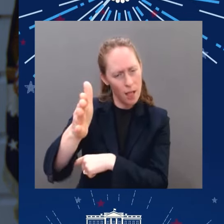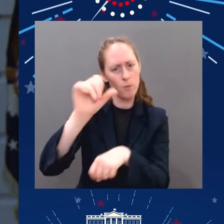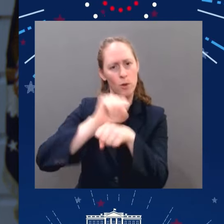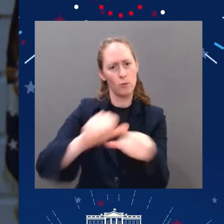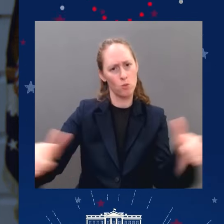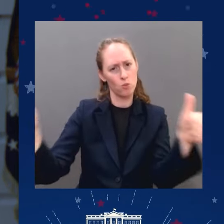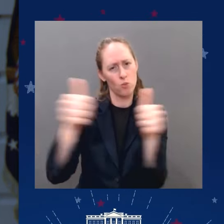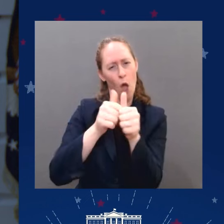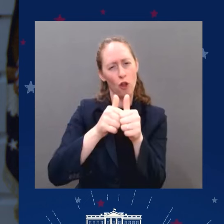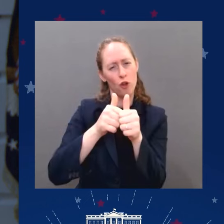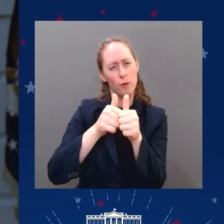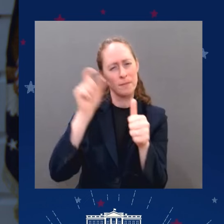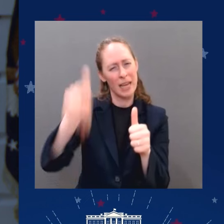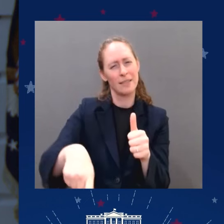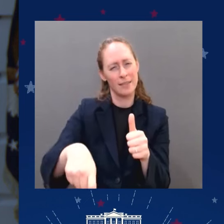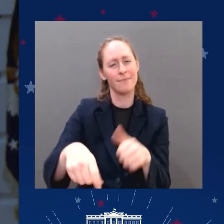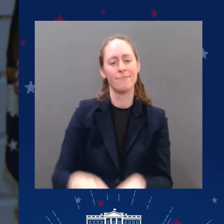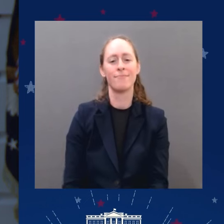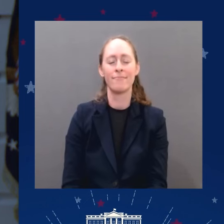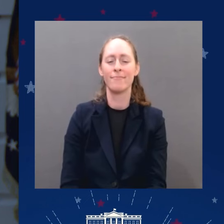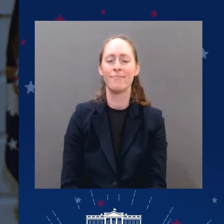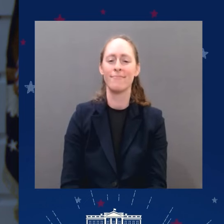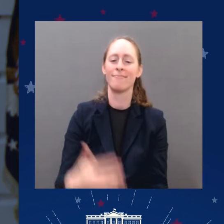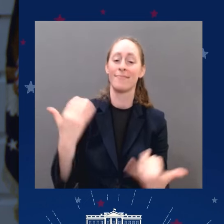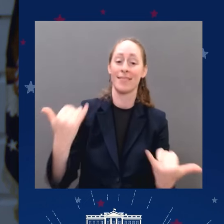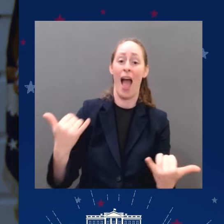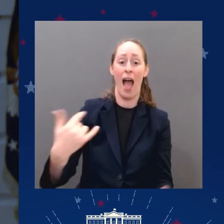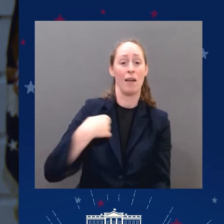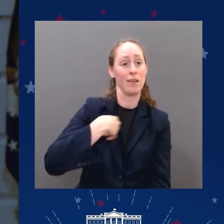I see so many military families who understand the essential American truth.